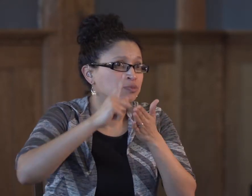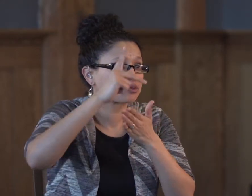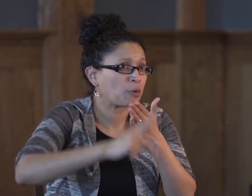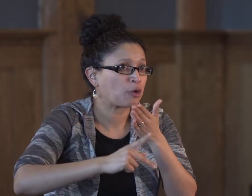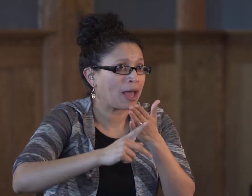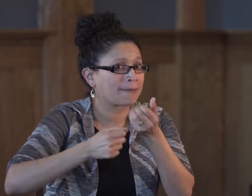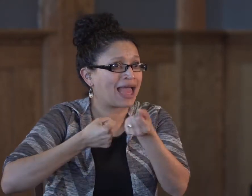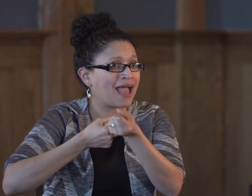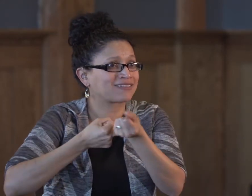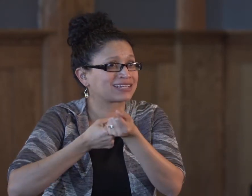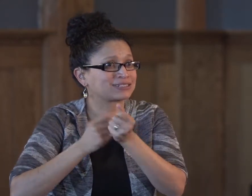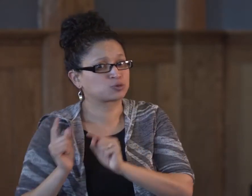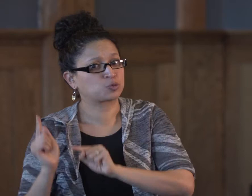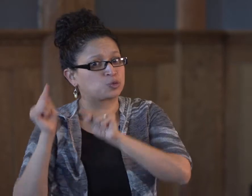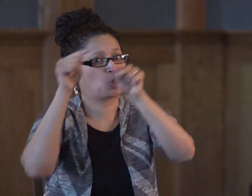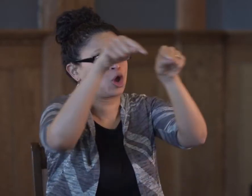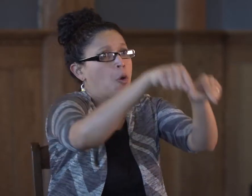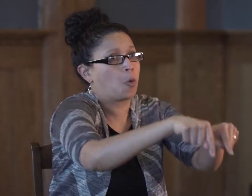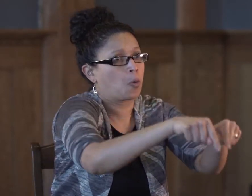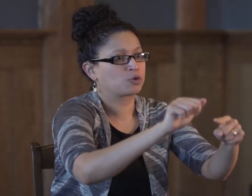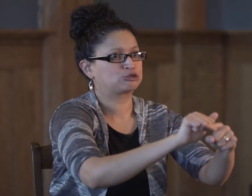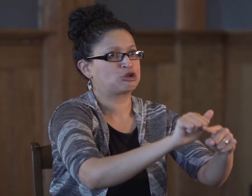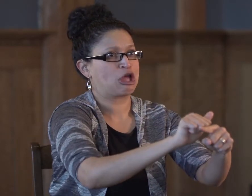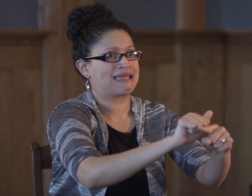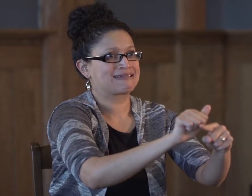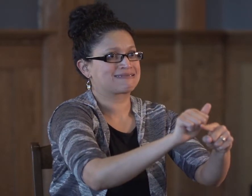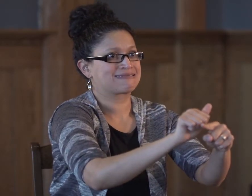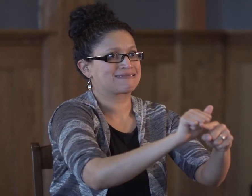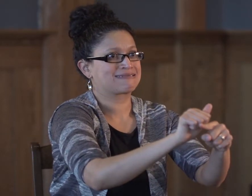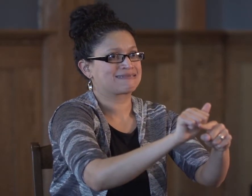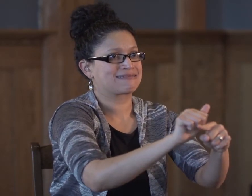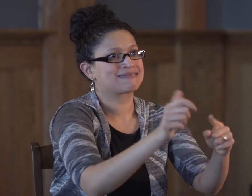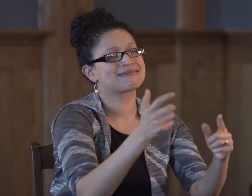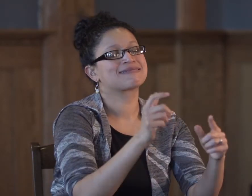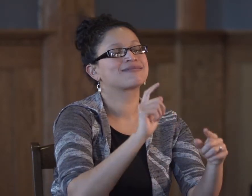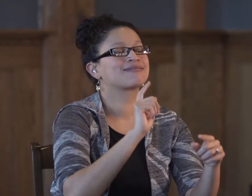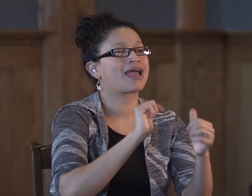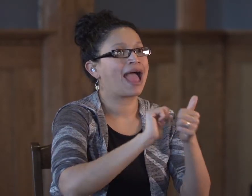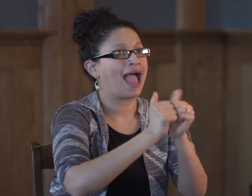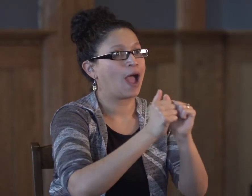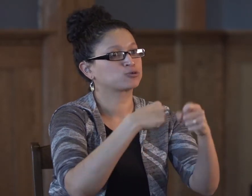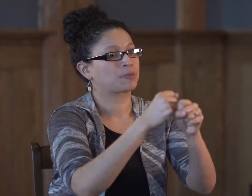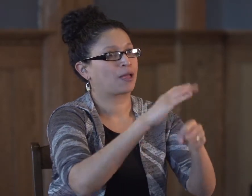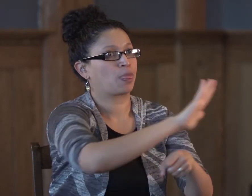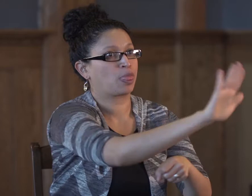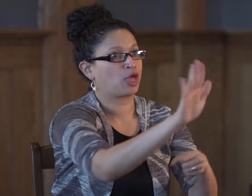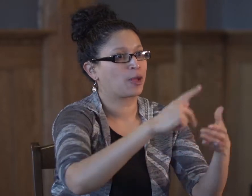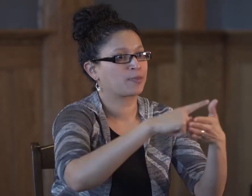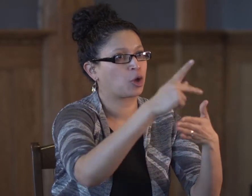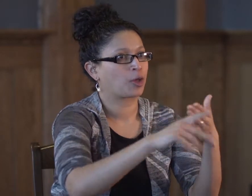are available when needed, advocating with a Deaf advocacy organization, being trained